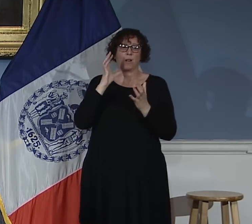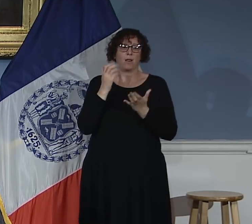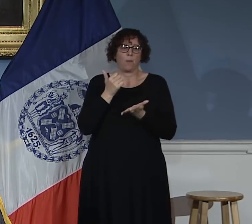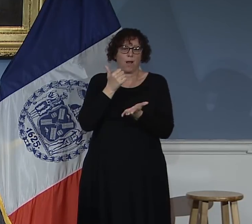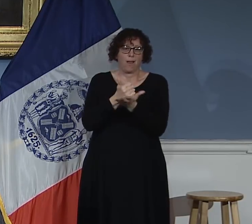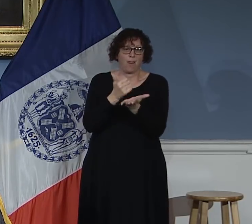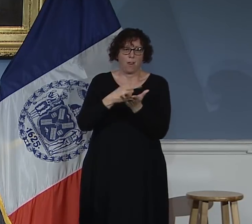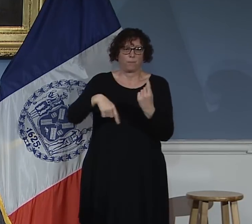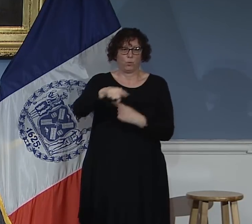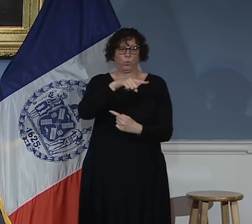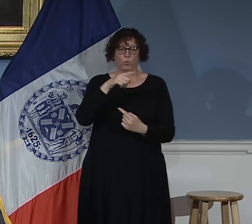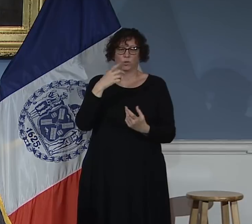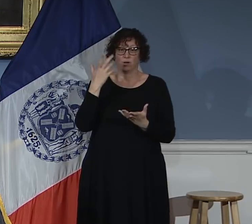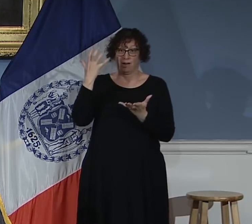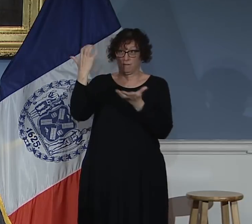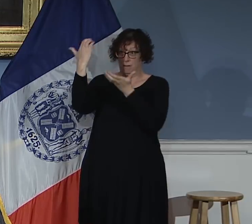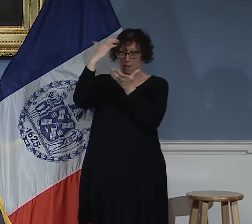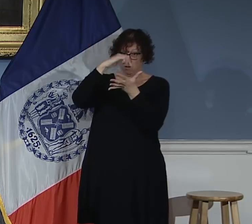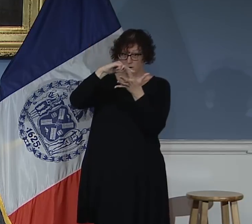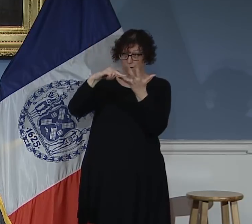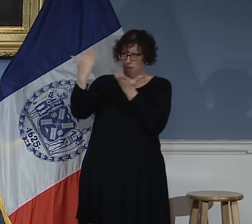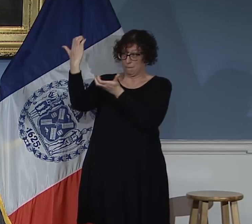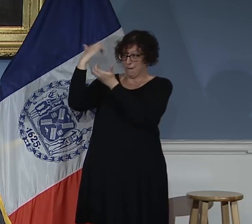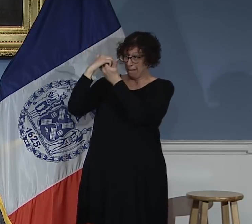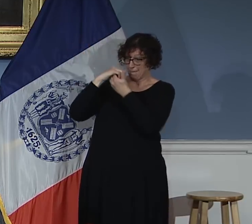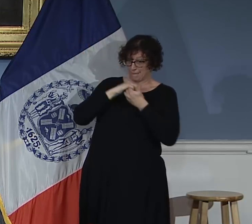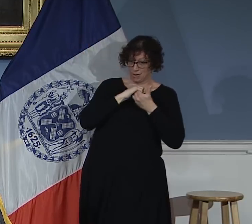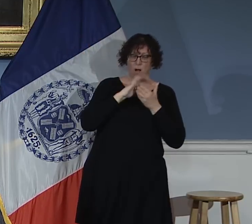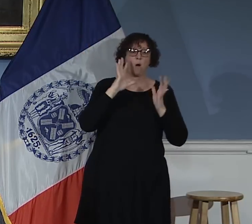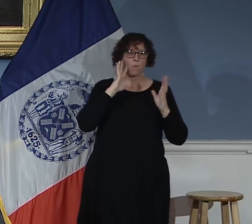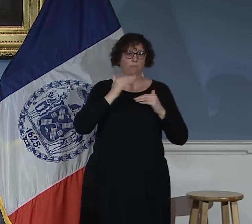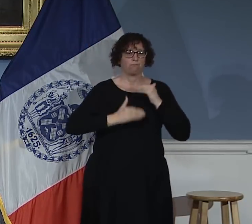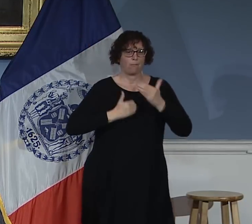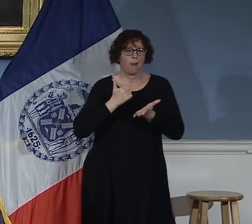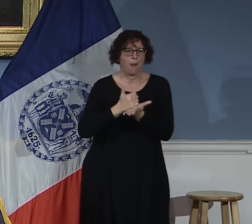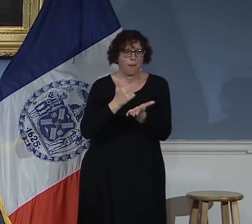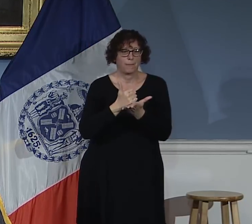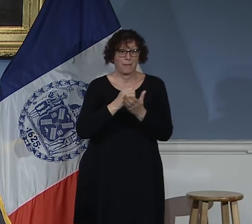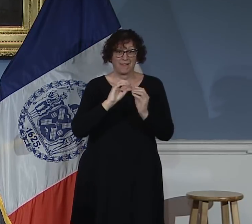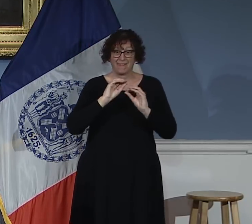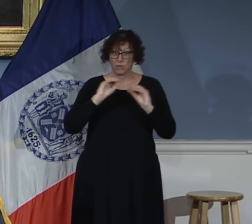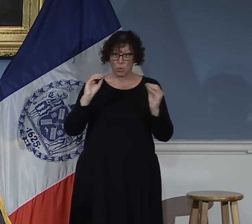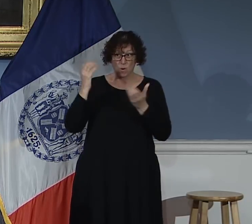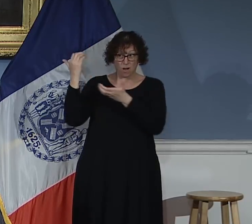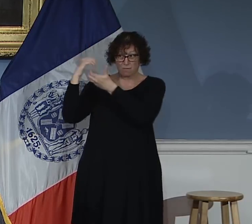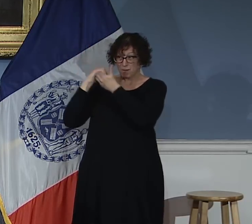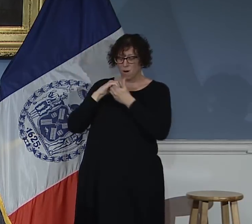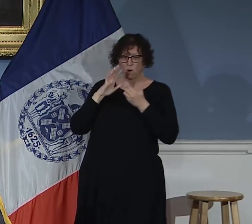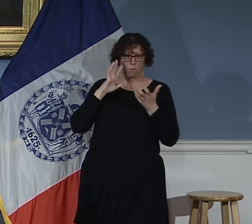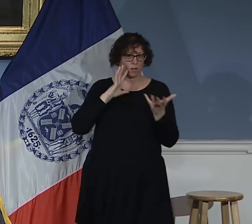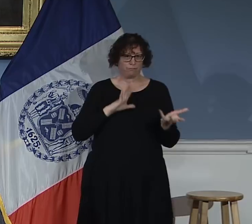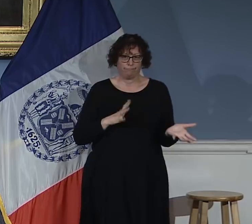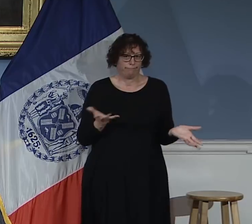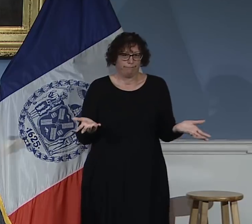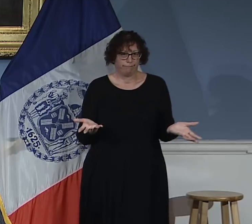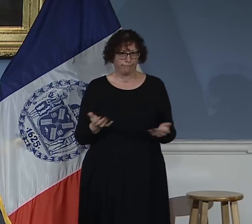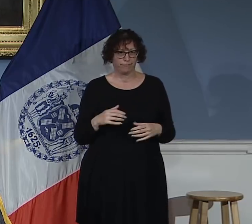OPTIONS THEY MIG HTHAVE. IT IS VERY, VERY NCEOURAGING REALITY. BUT THE MILITARY MUST BE GIVEN THE